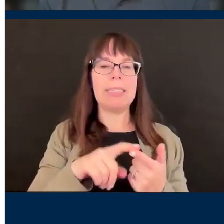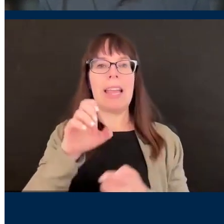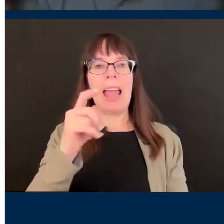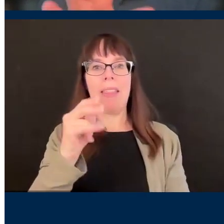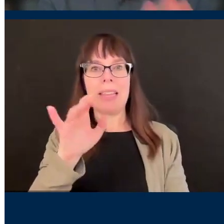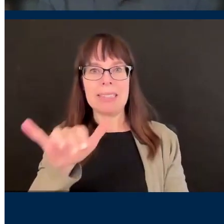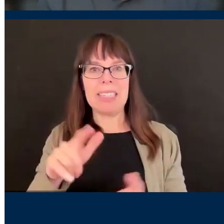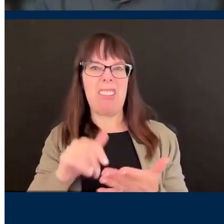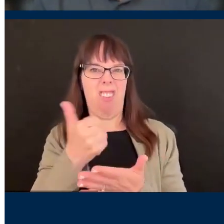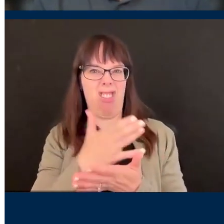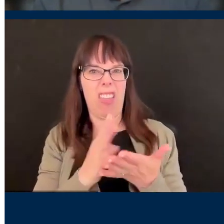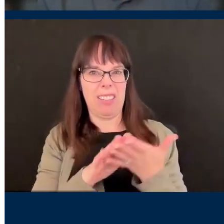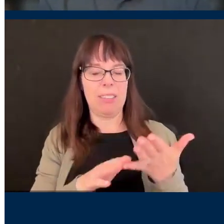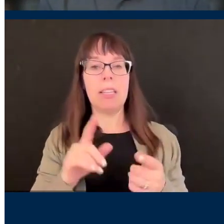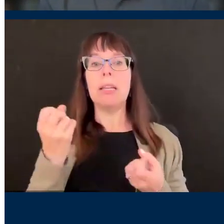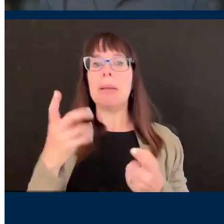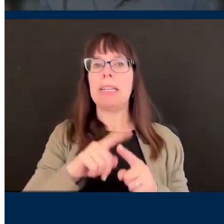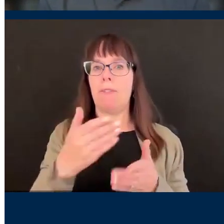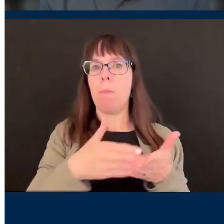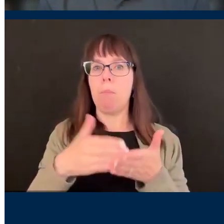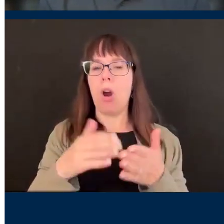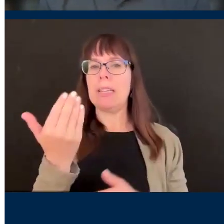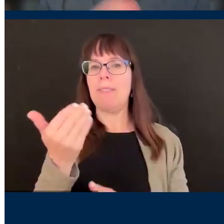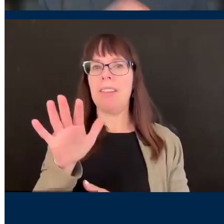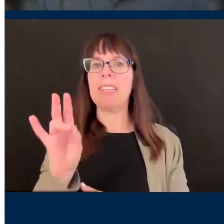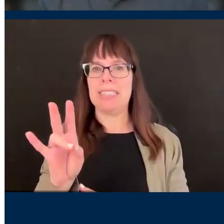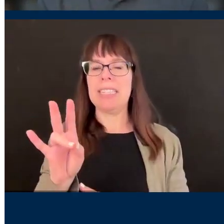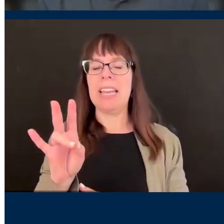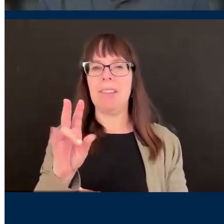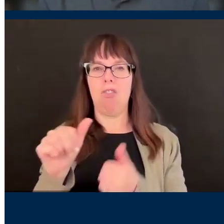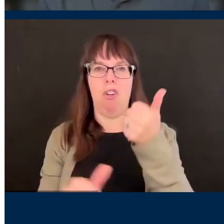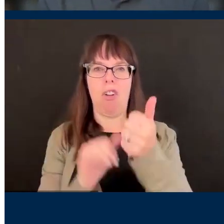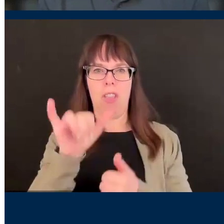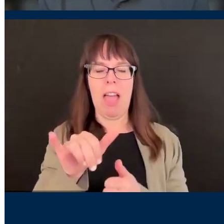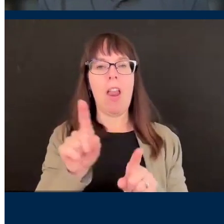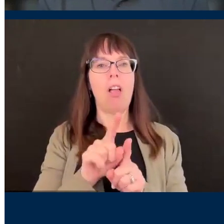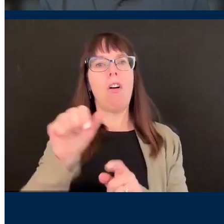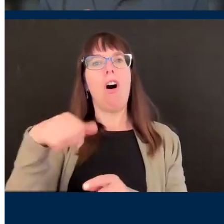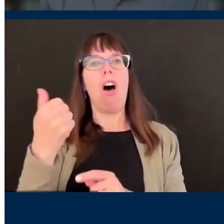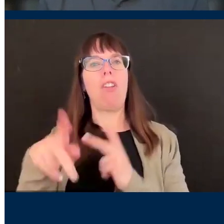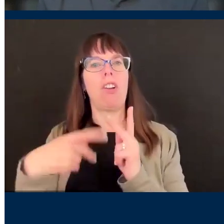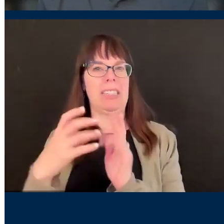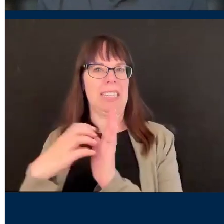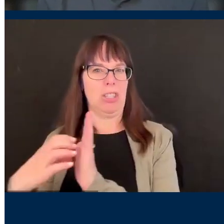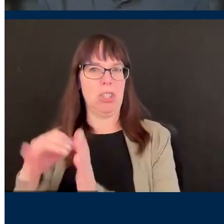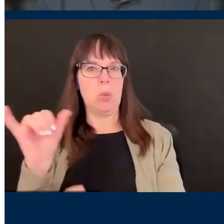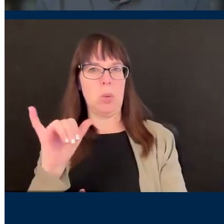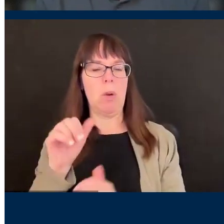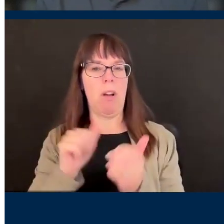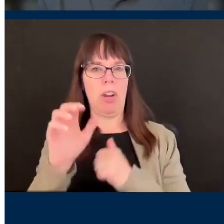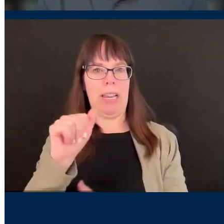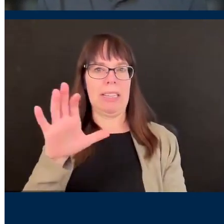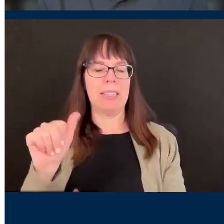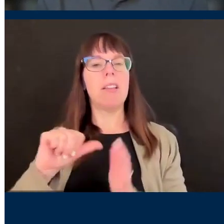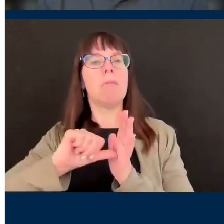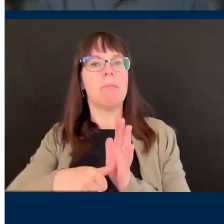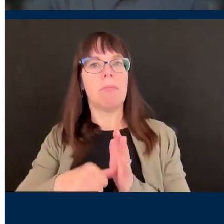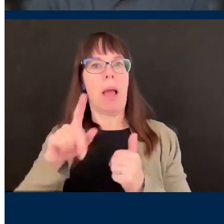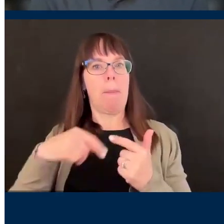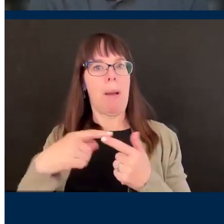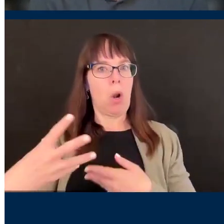There are several components of the section 1557, and also additional sections that again emphasize the importance of inclusion and accessibility.